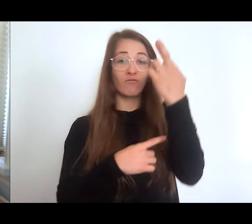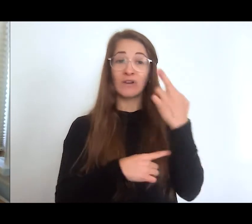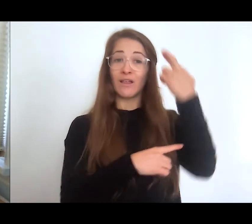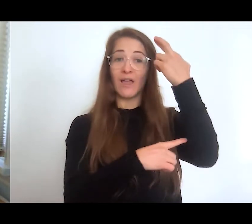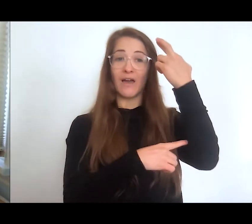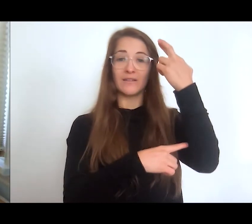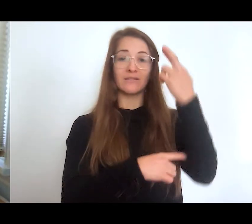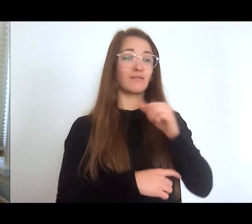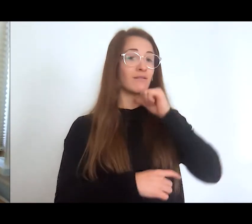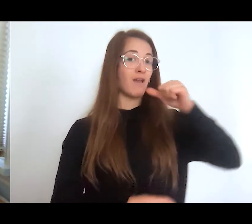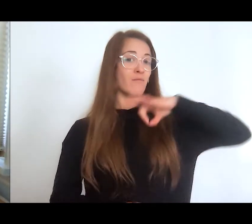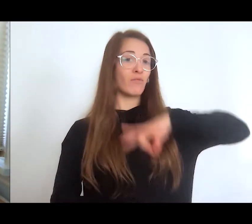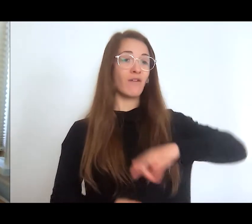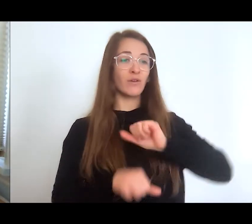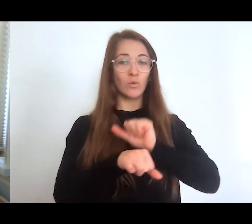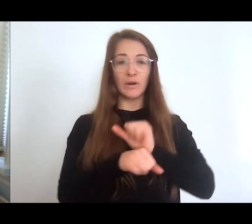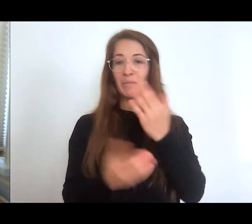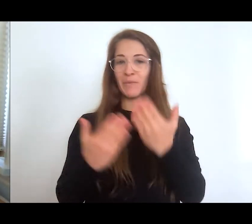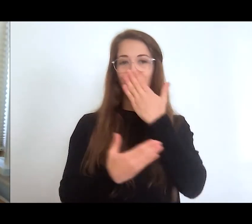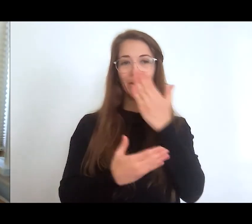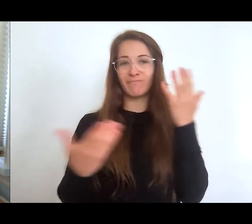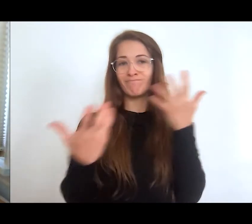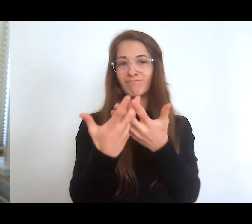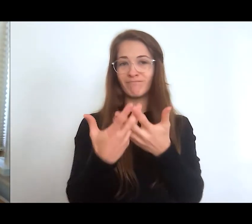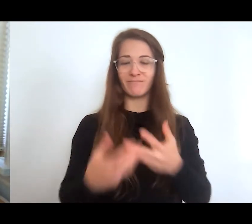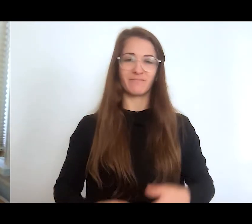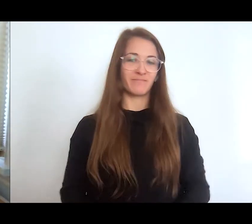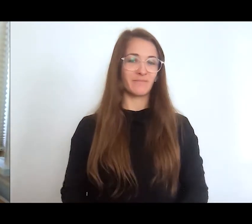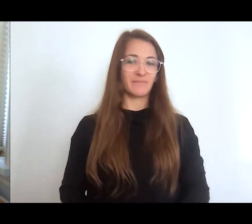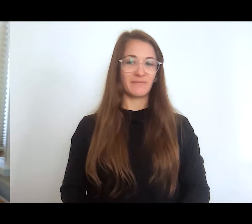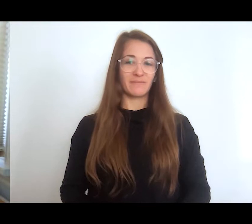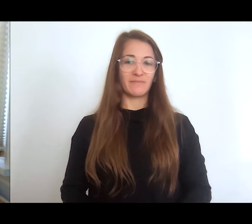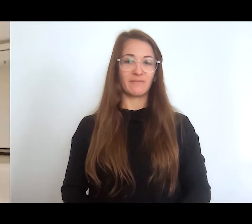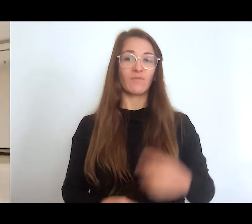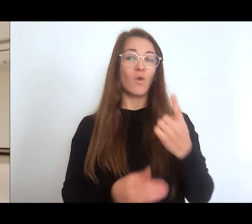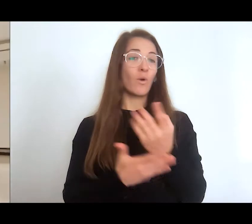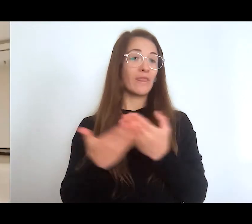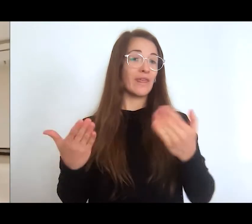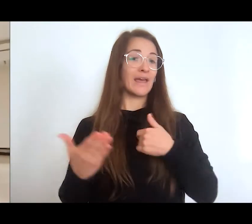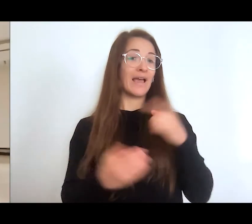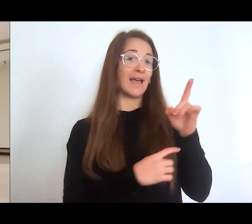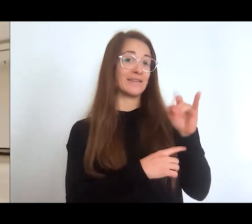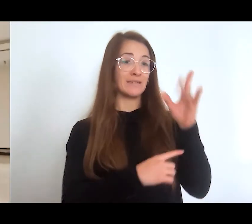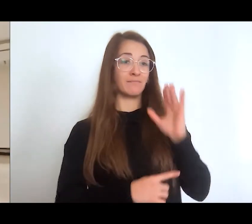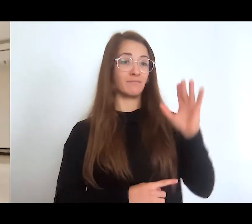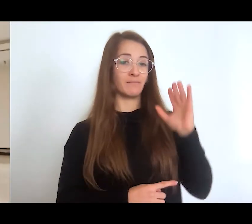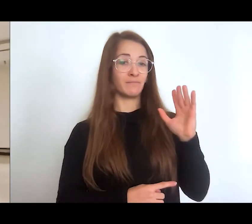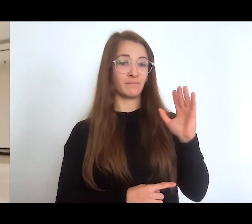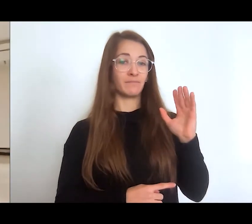WHEN IN YOUR CAREER PACT DID YOU REALIZE THAT NONPROFIT WORK MIGHT BE AN OPPORTUNITY FOR YOU? SO ONE OF THE THINGS THAT I